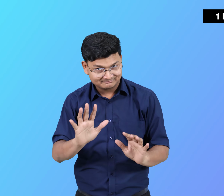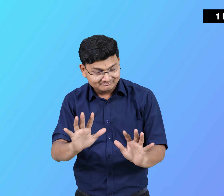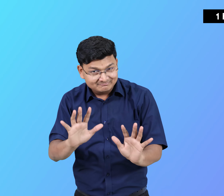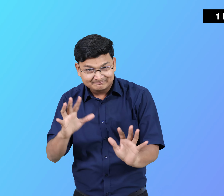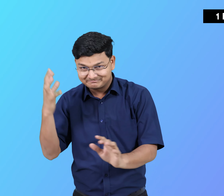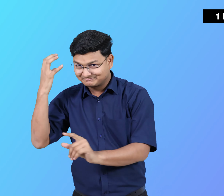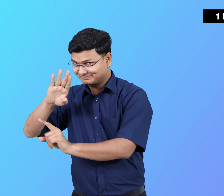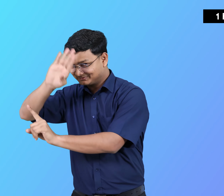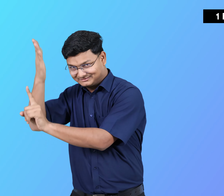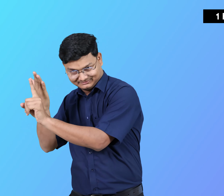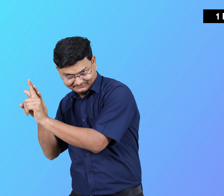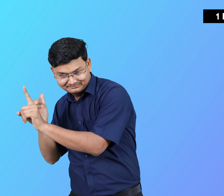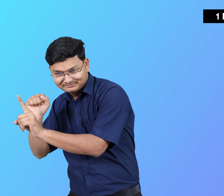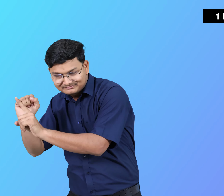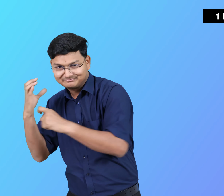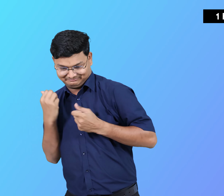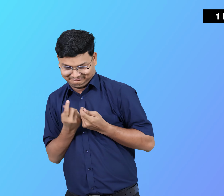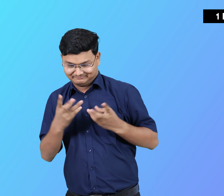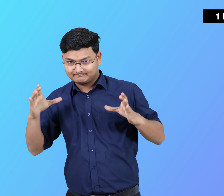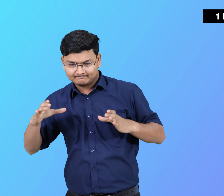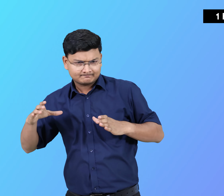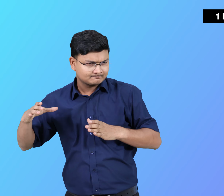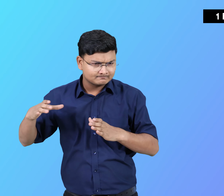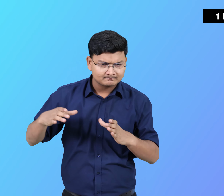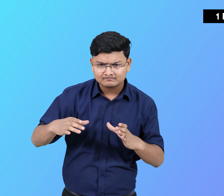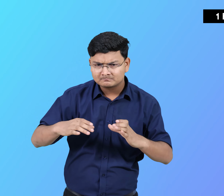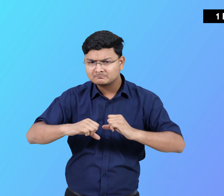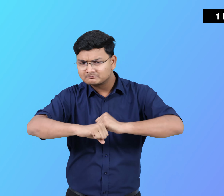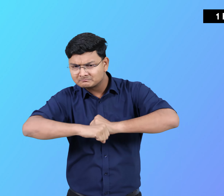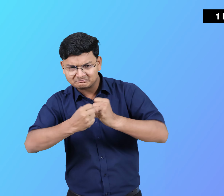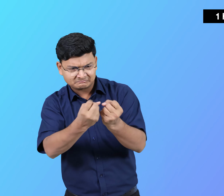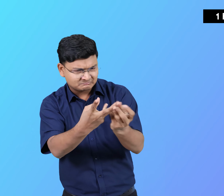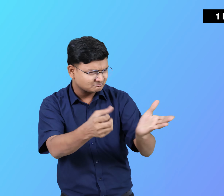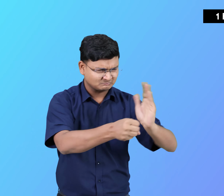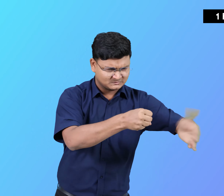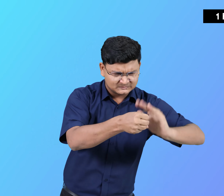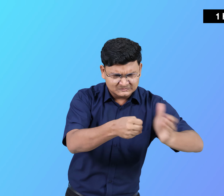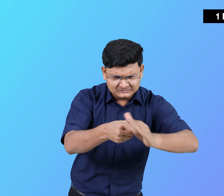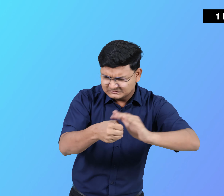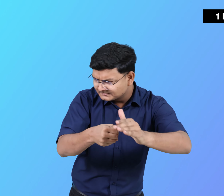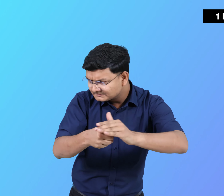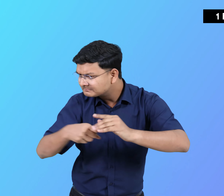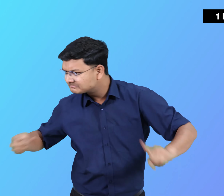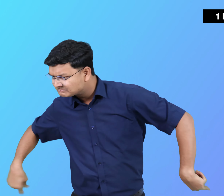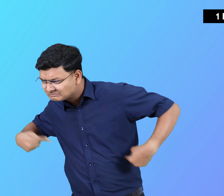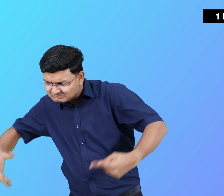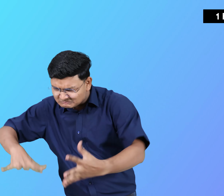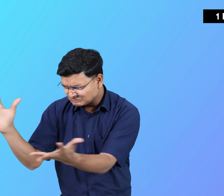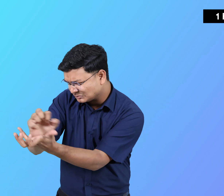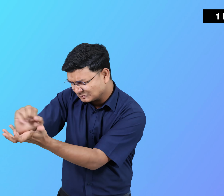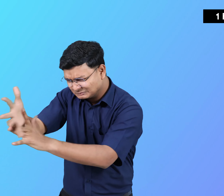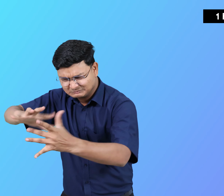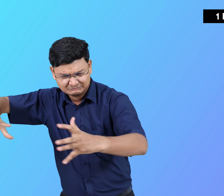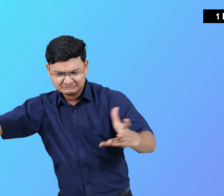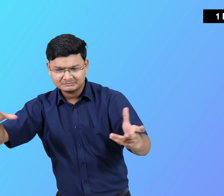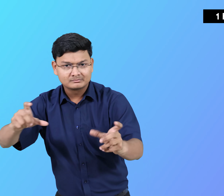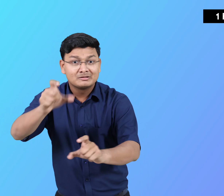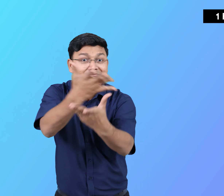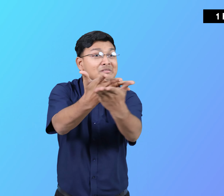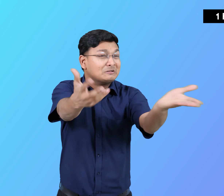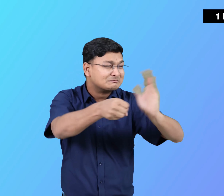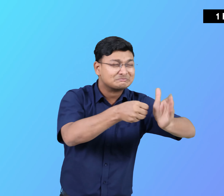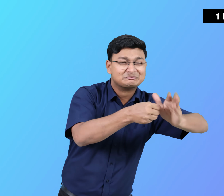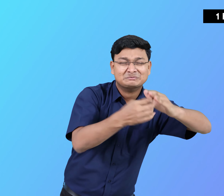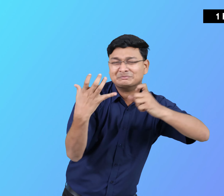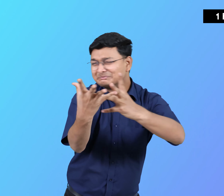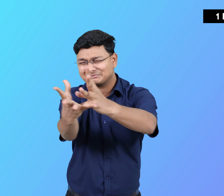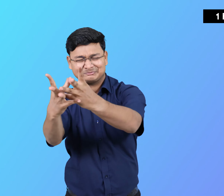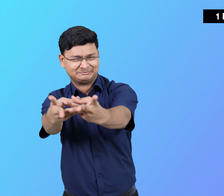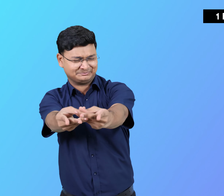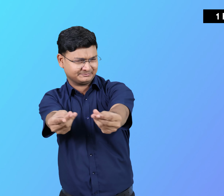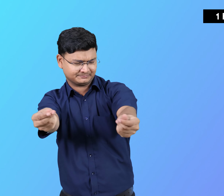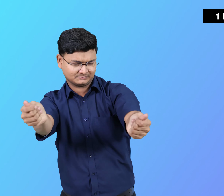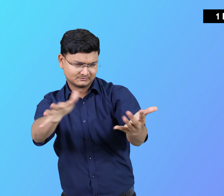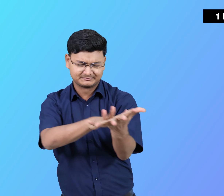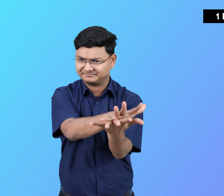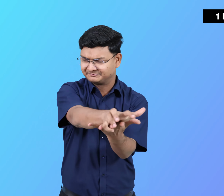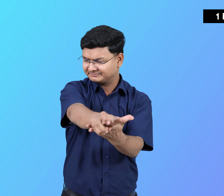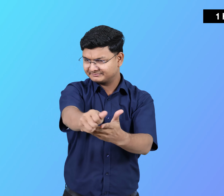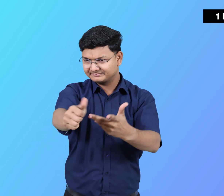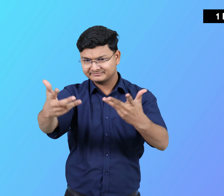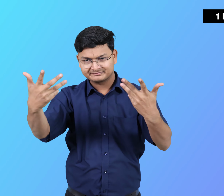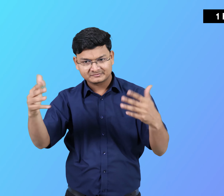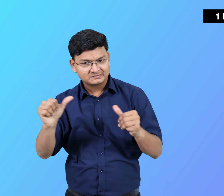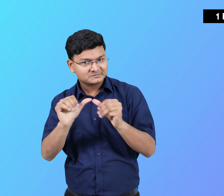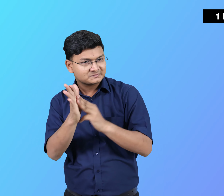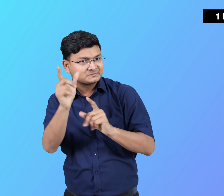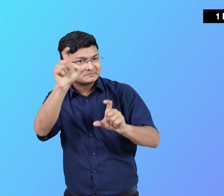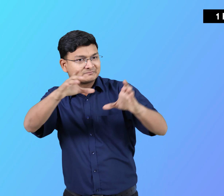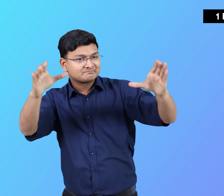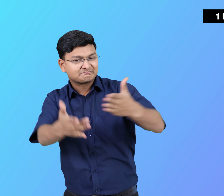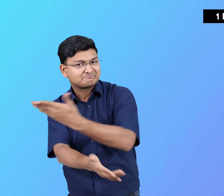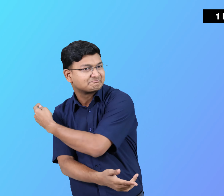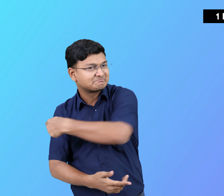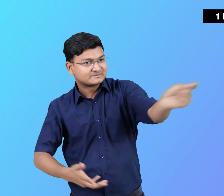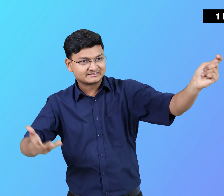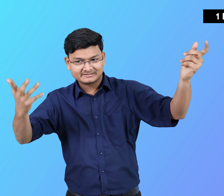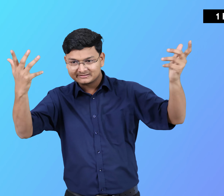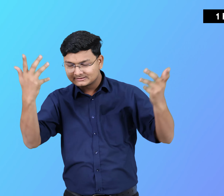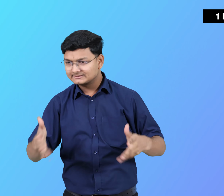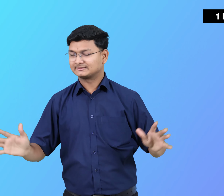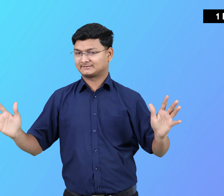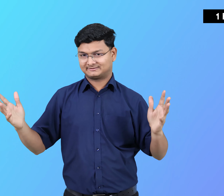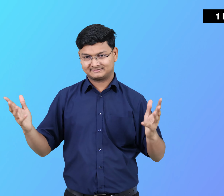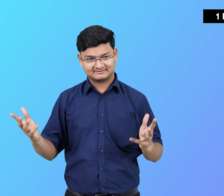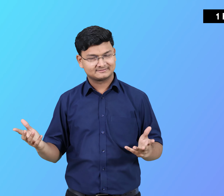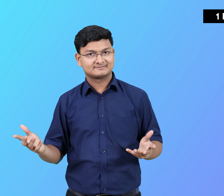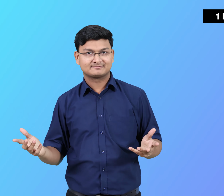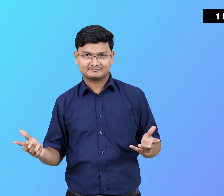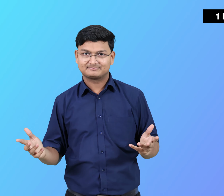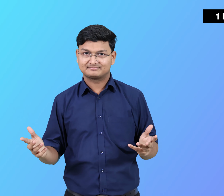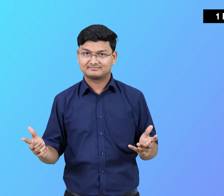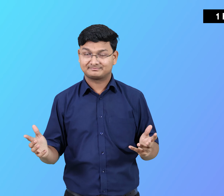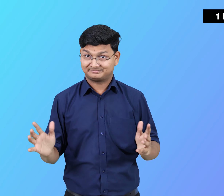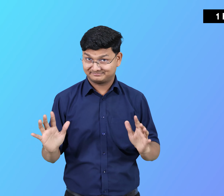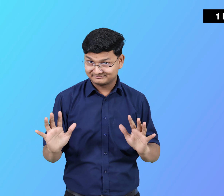But King Ahab led the army and destroyed all the horses and chariots. Ahab and his army completely defeated the Arameans.